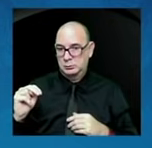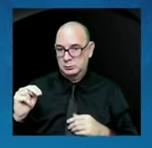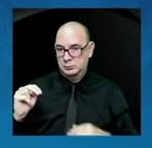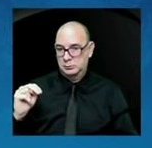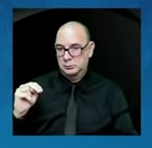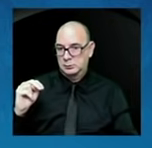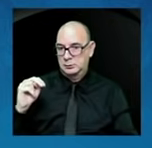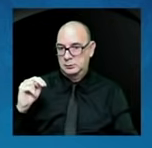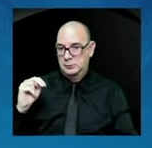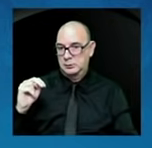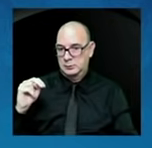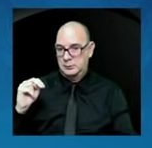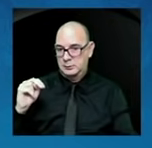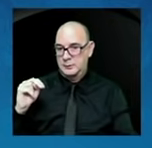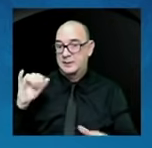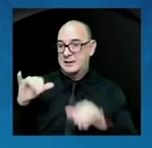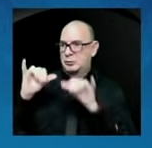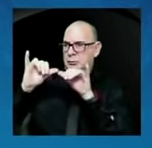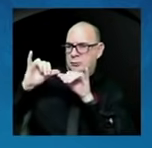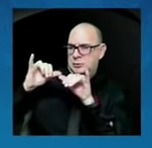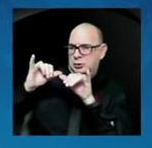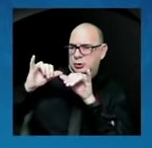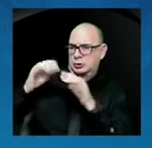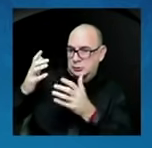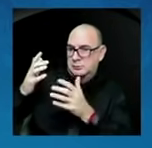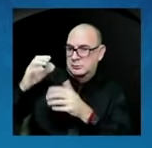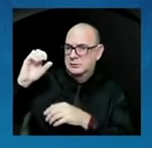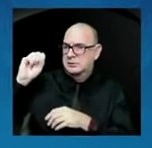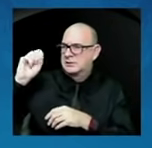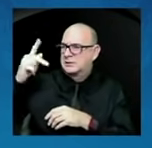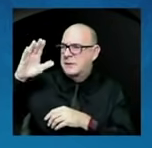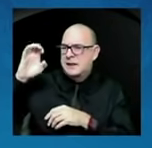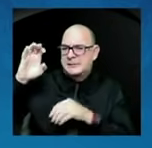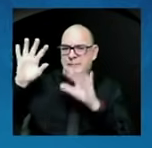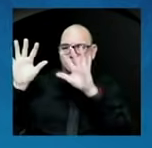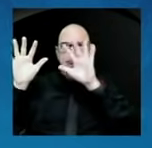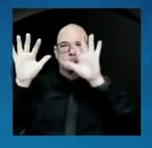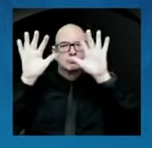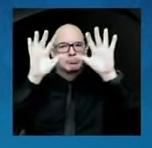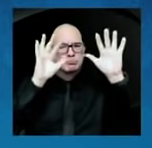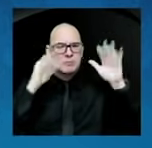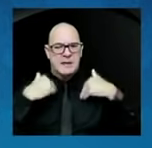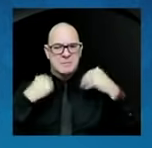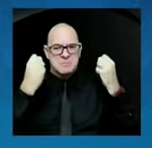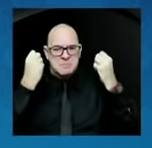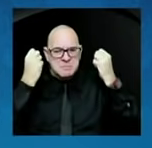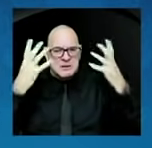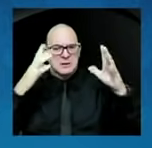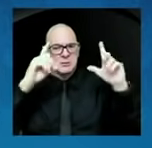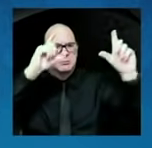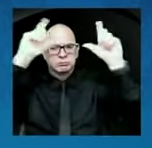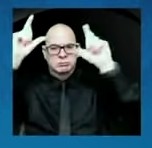MEAREDRING THE IMPACT OF CLIMATE CHANGE FROM SPACE.